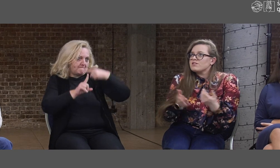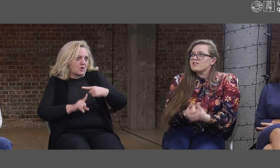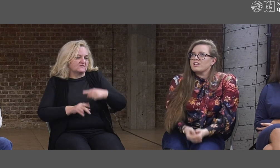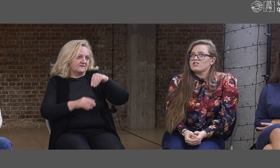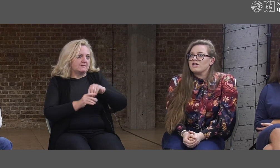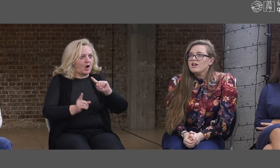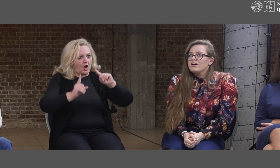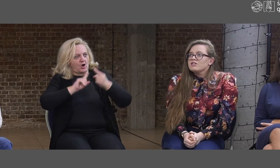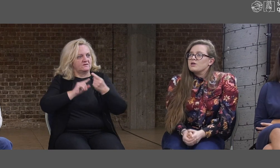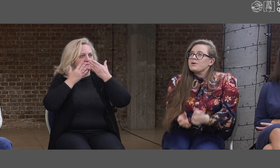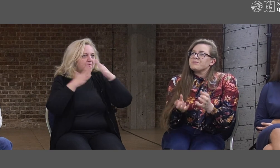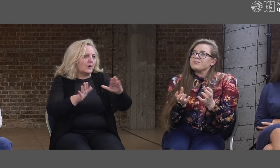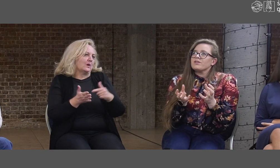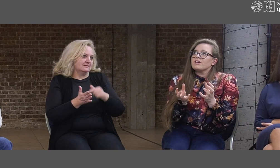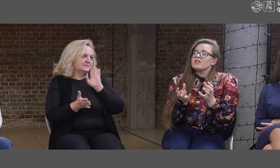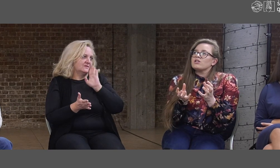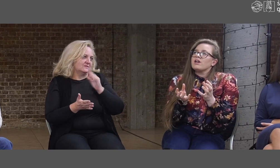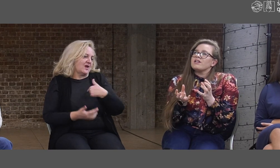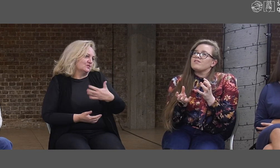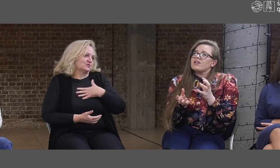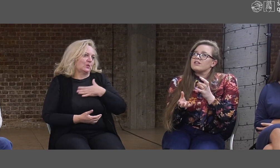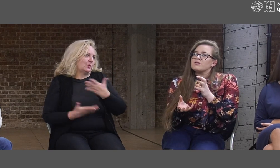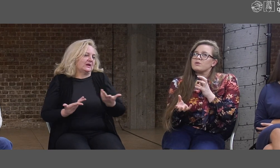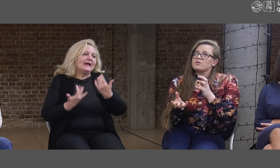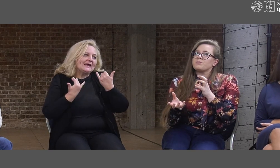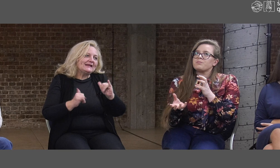And it seems to me that you have to in a slightly different way